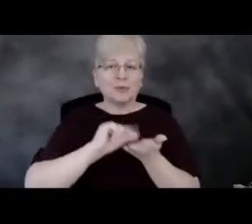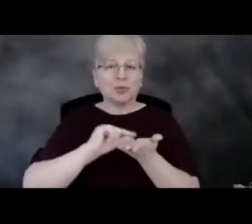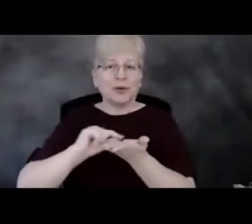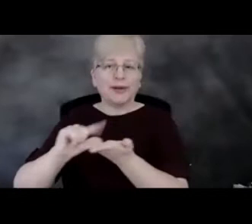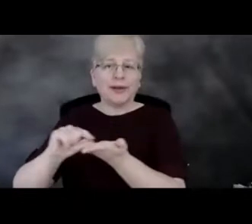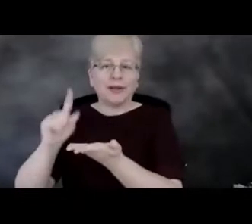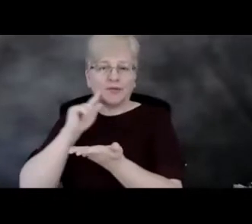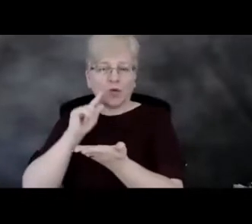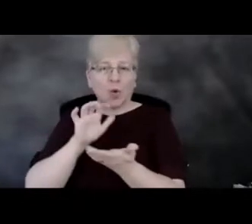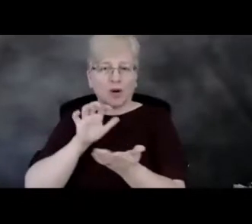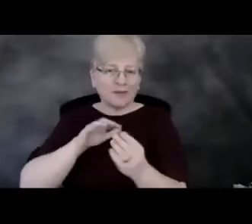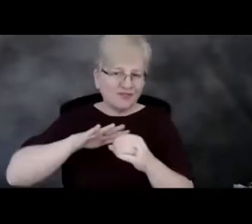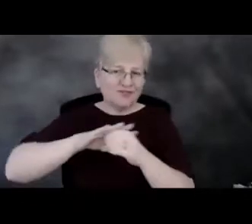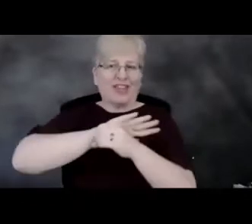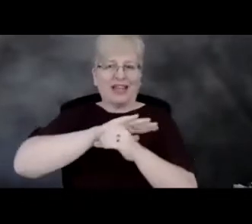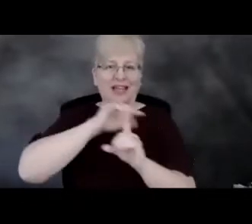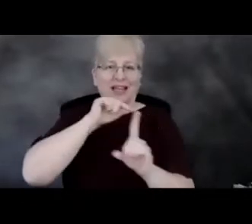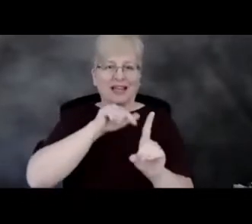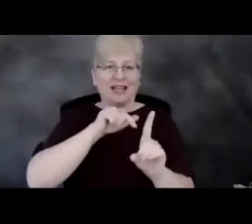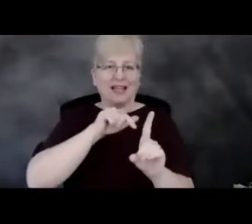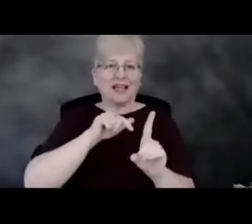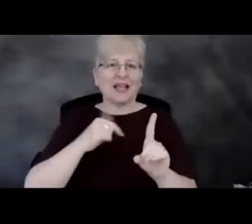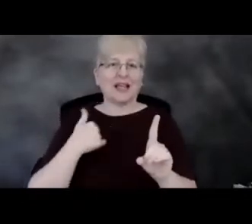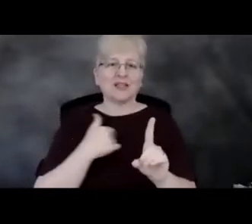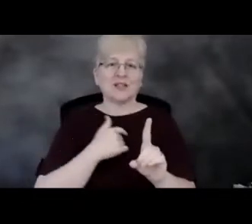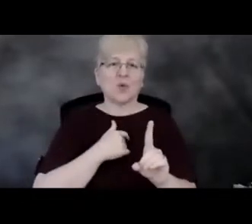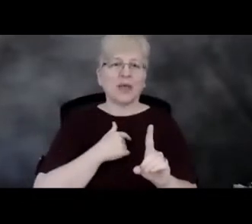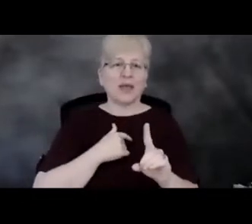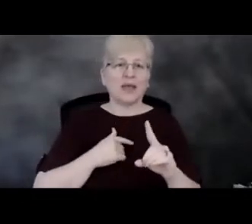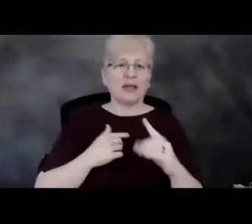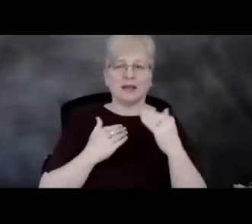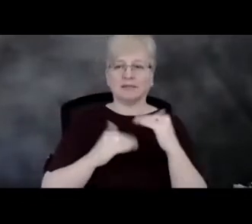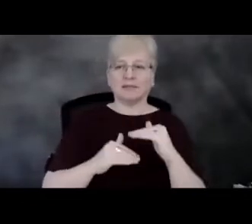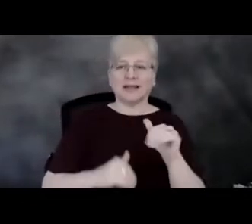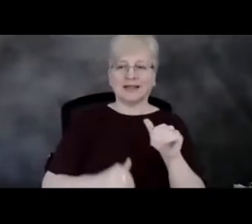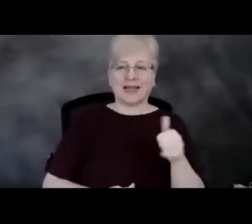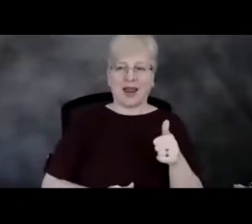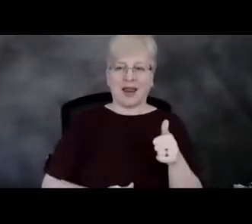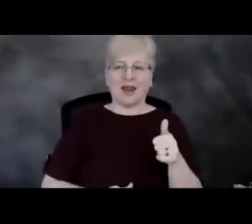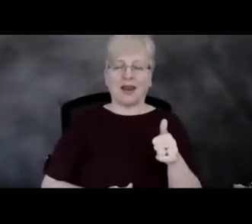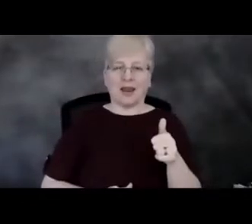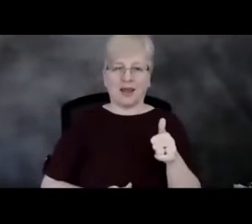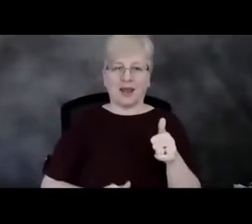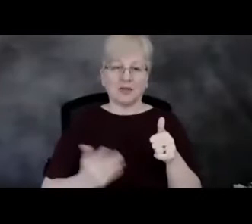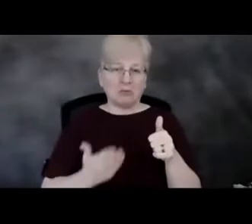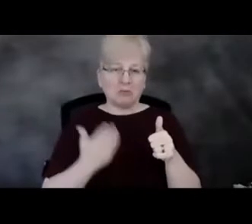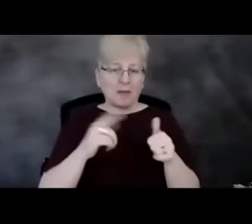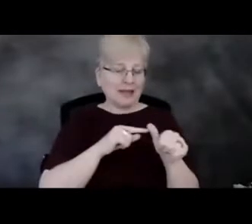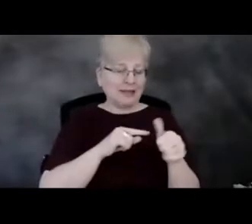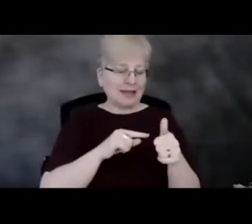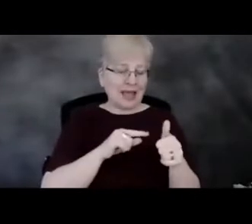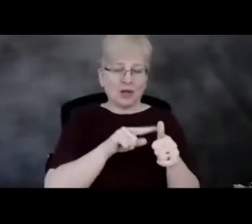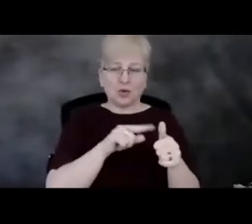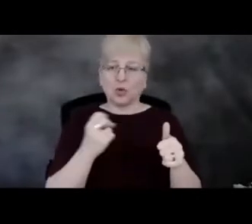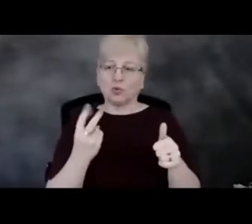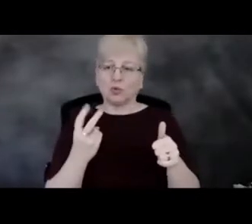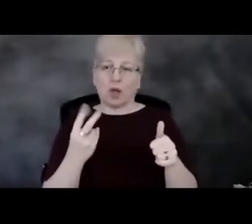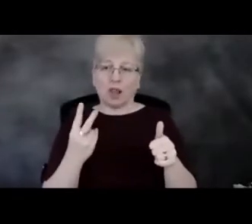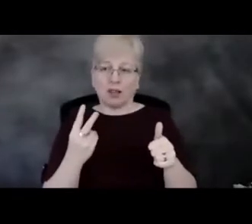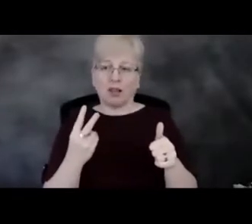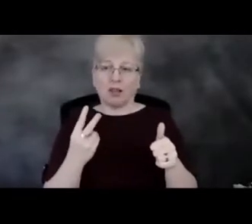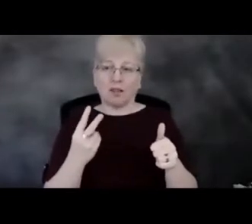16:47:37 So we set a lower limit of 10 points. We recommend that from 10 to 12 points -- you